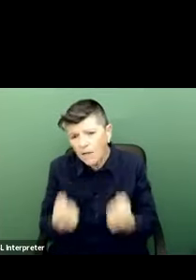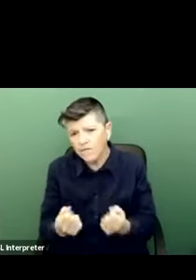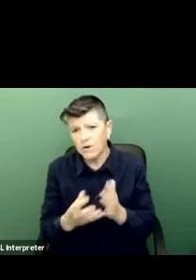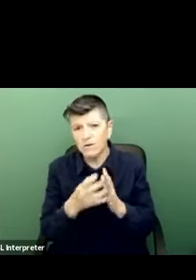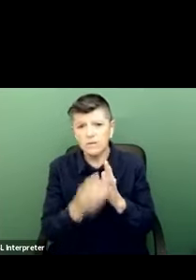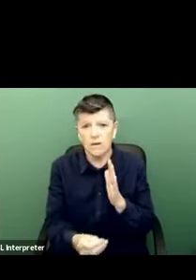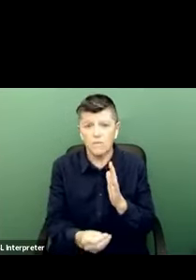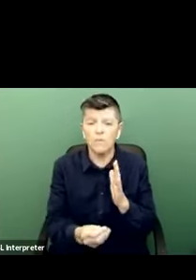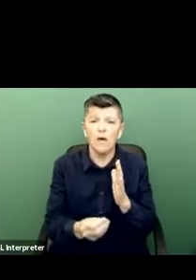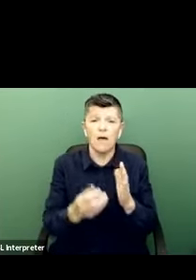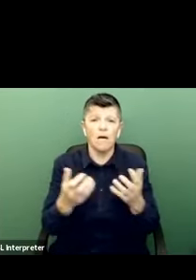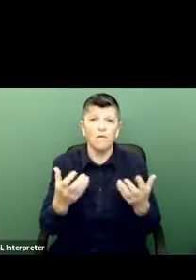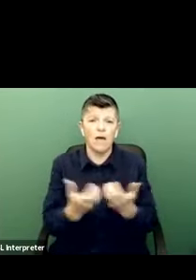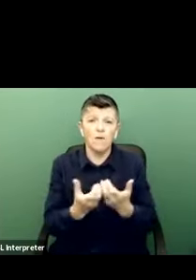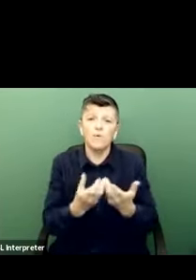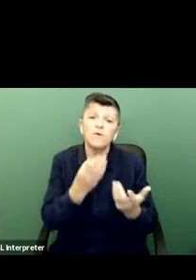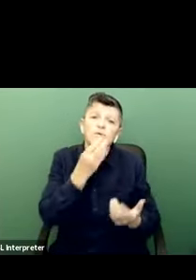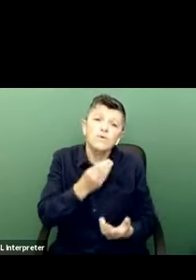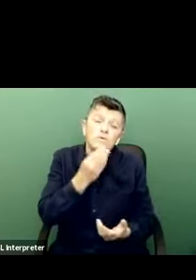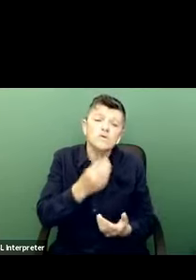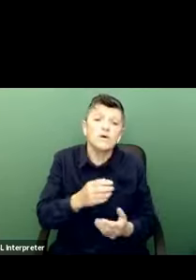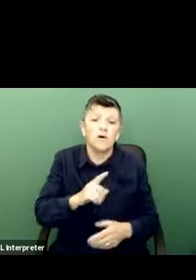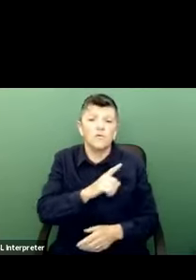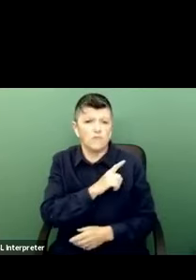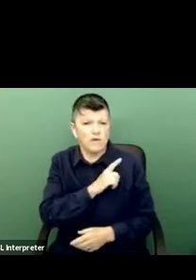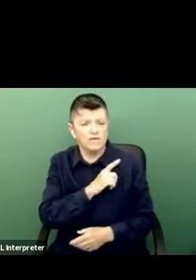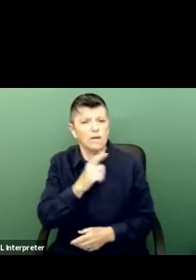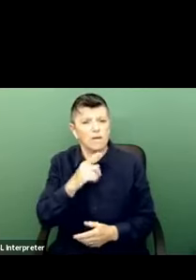claims to human rights is a